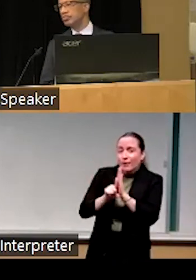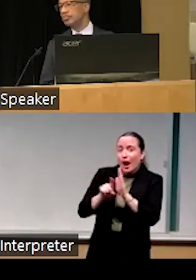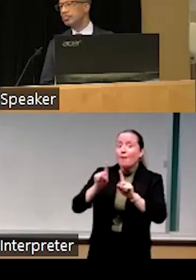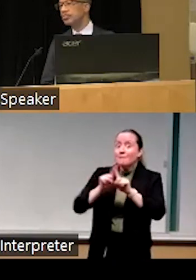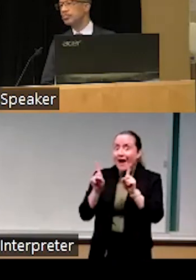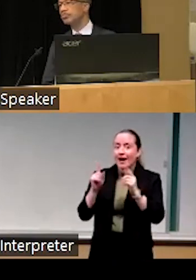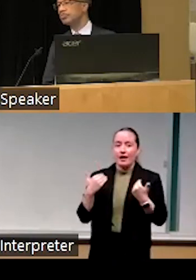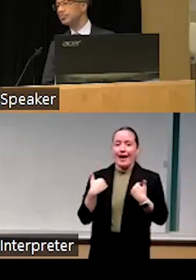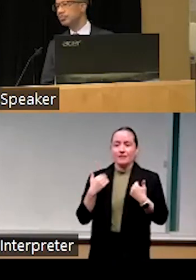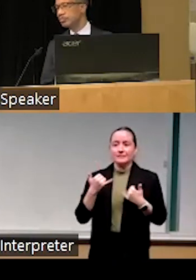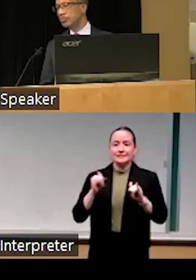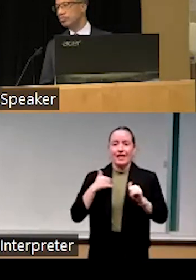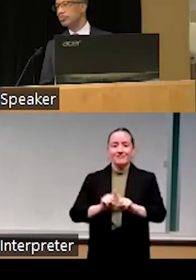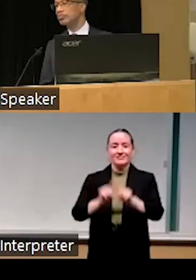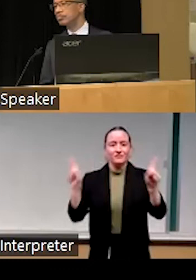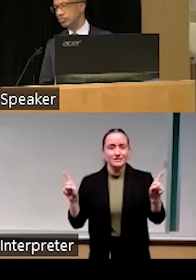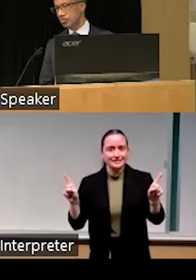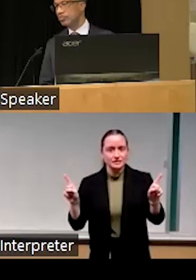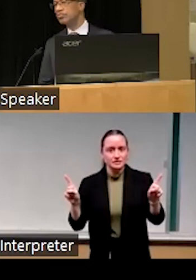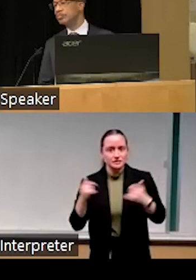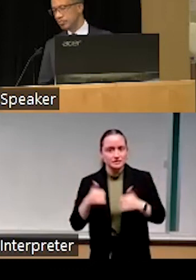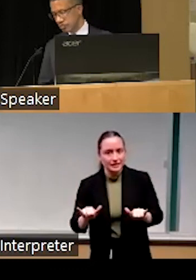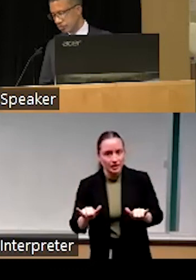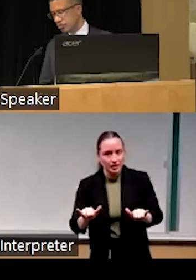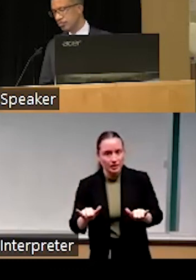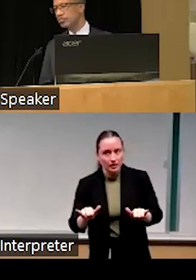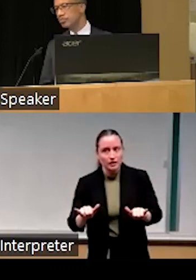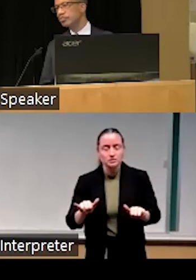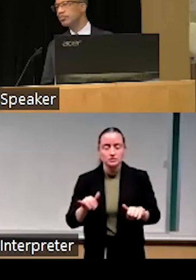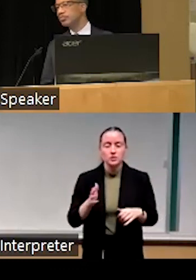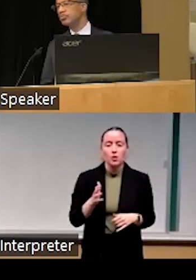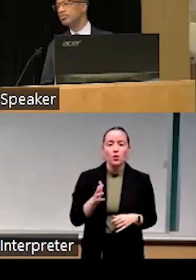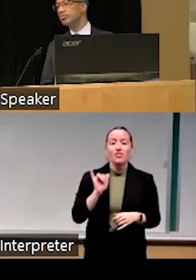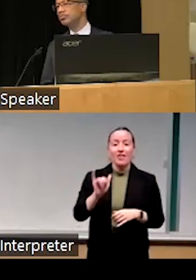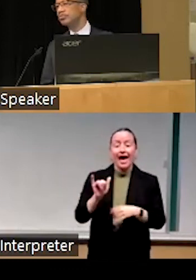you know rupturing that Rapport that's coming naturally as coming from a similar background